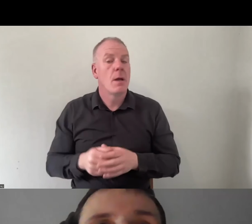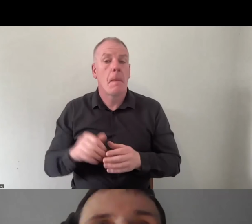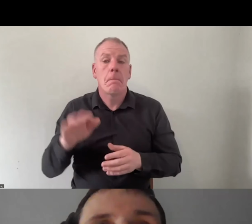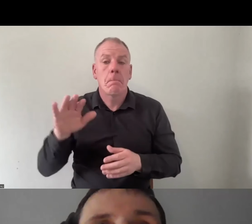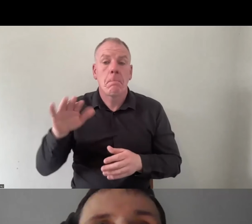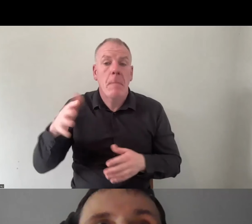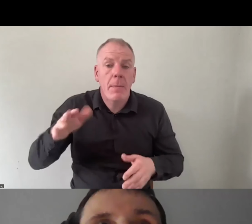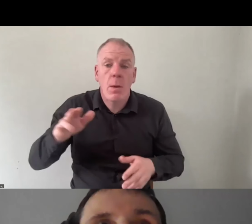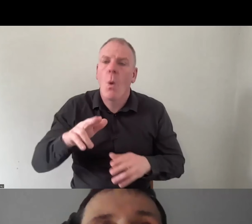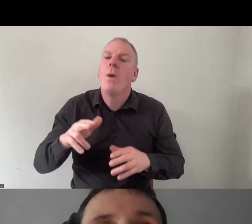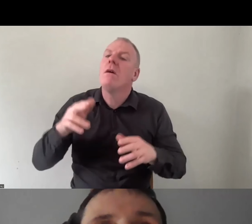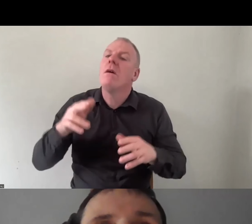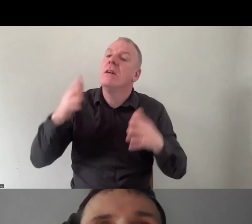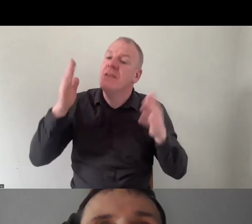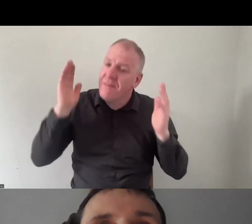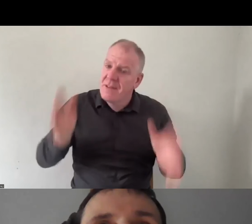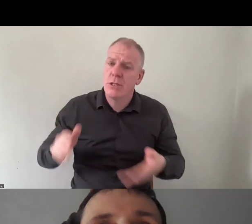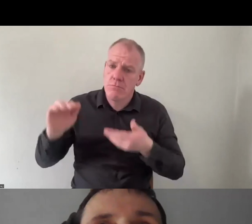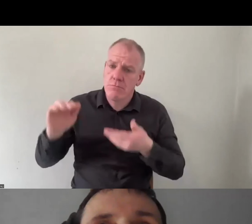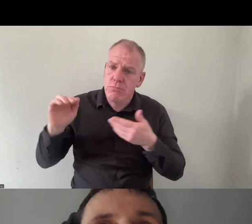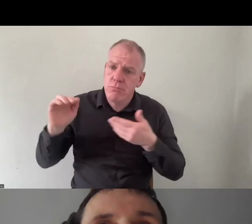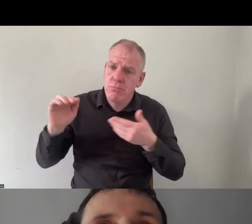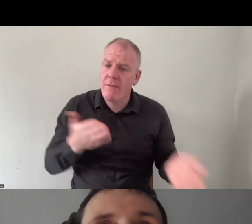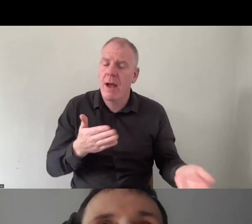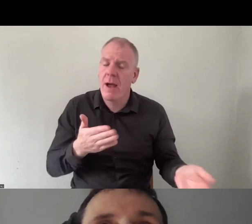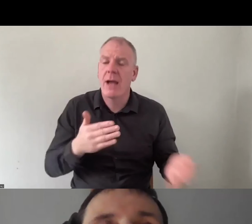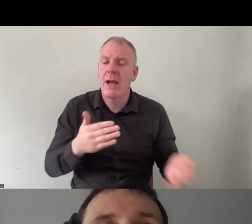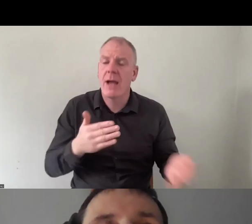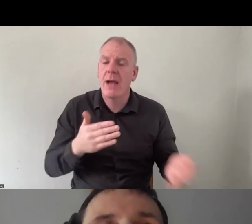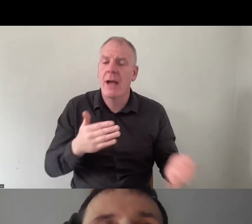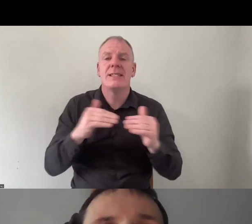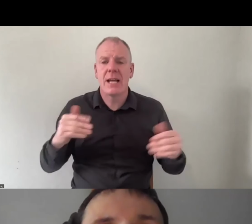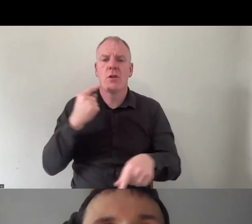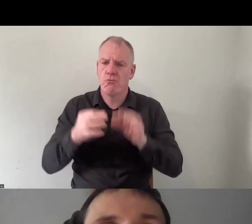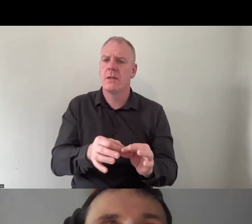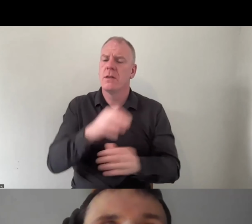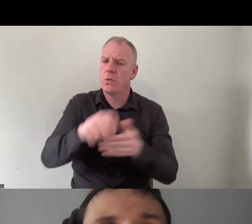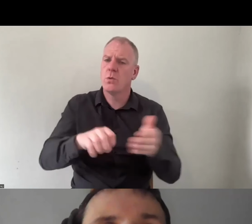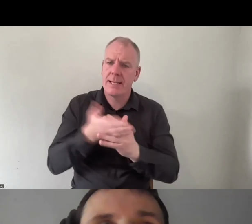standards that will be very relevant to the European Accessibility Act,